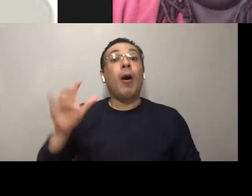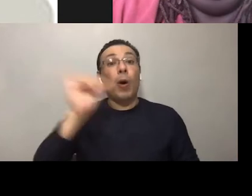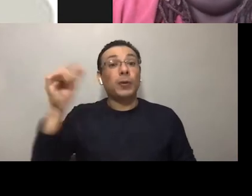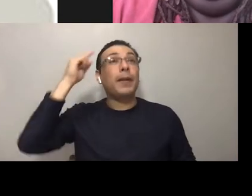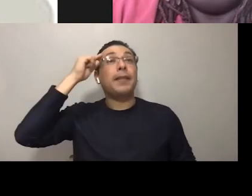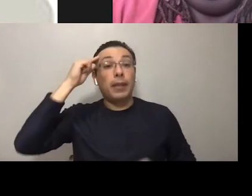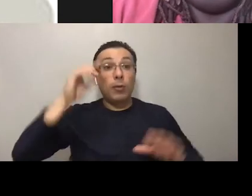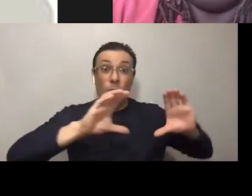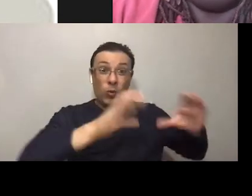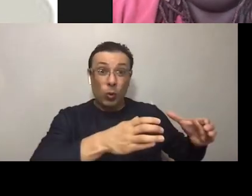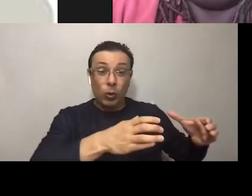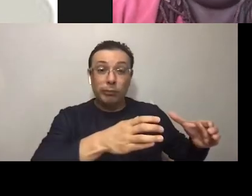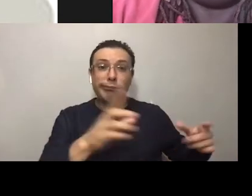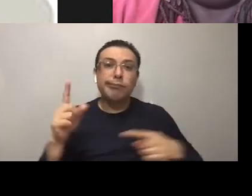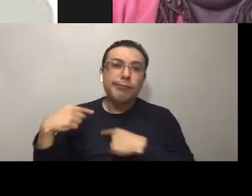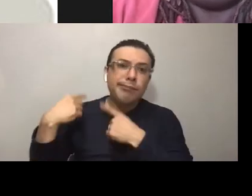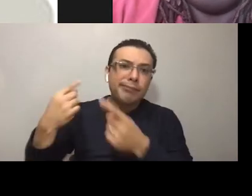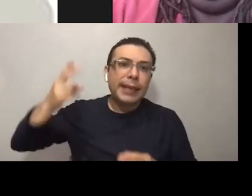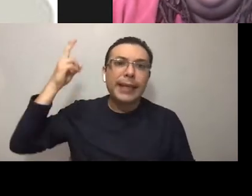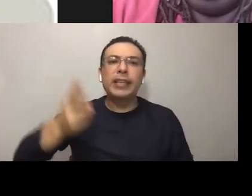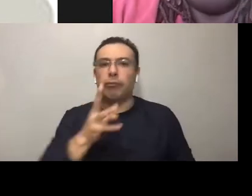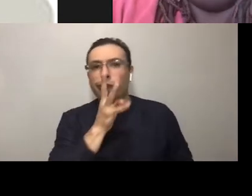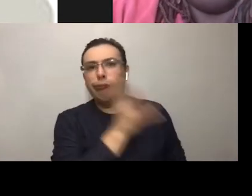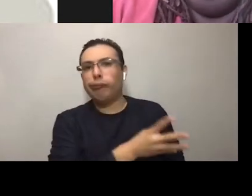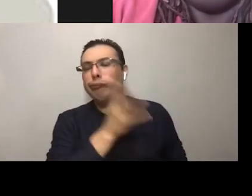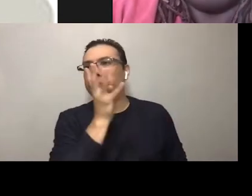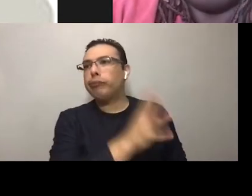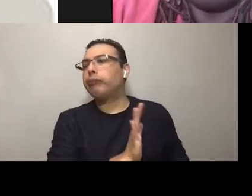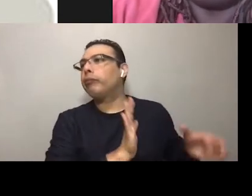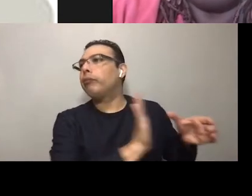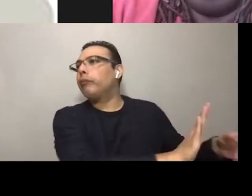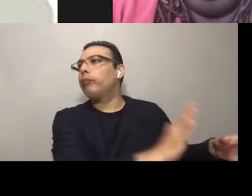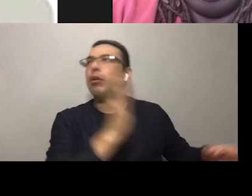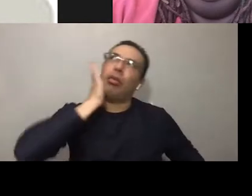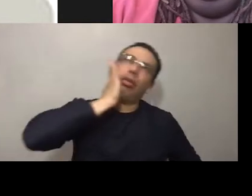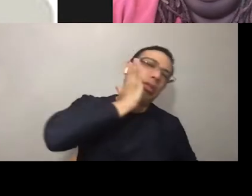And so, being physically at a polling station is incredibly important to those groups.